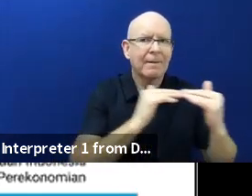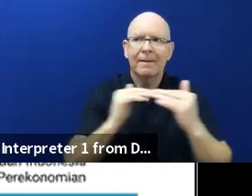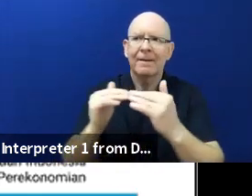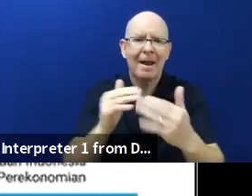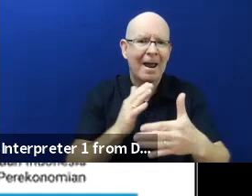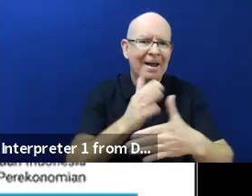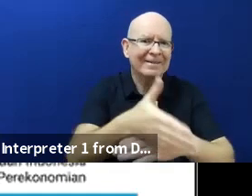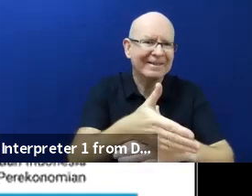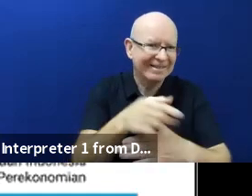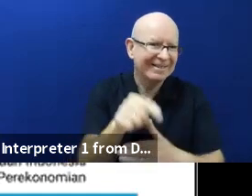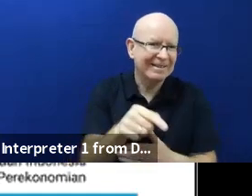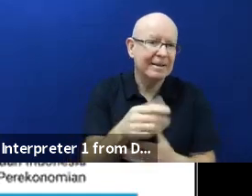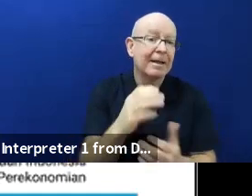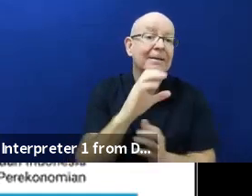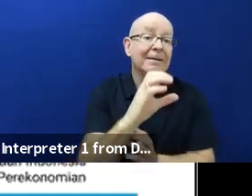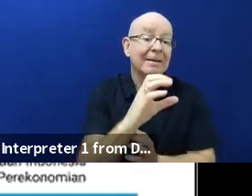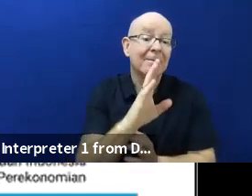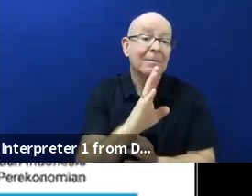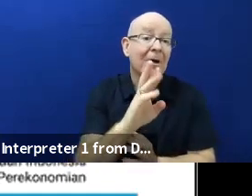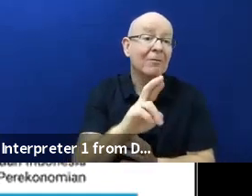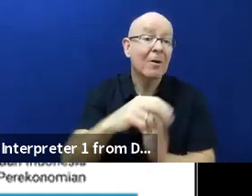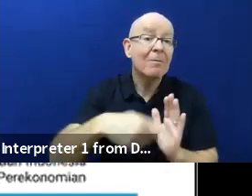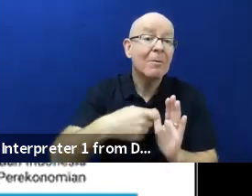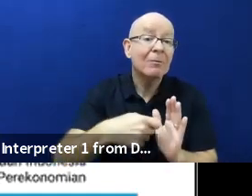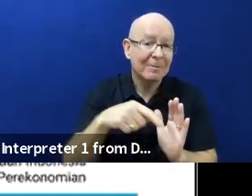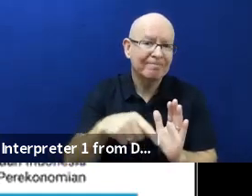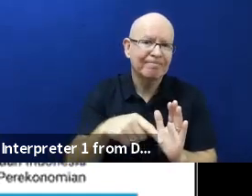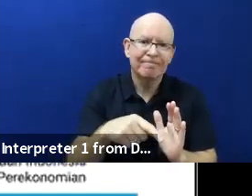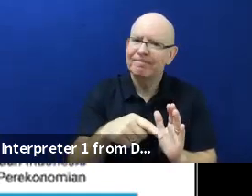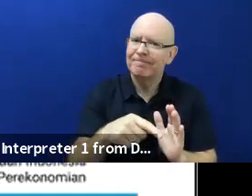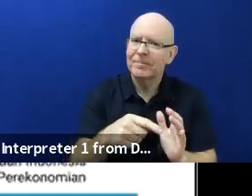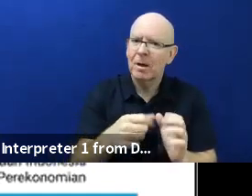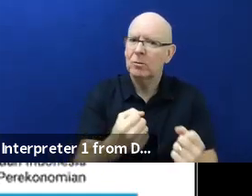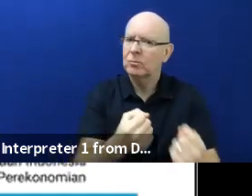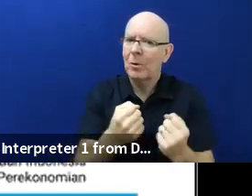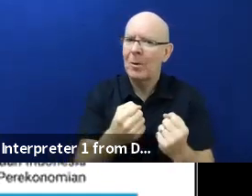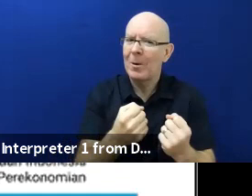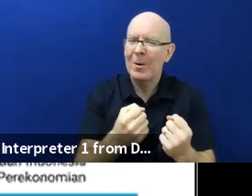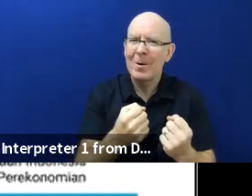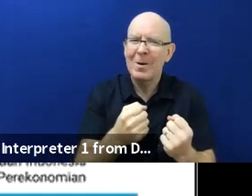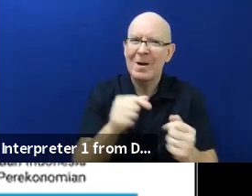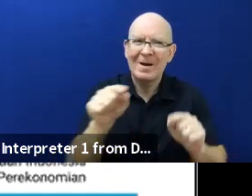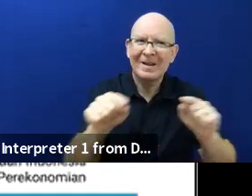to go where NGO cannot be and one of the hope we have also is that